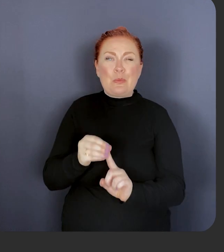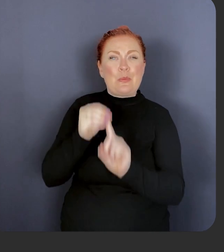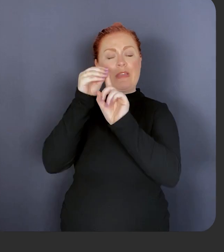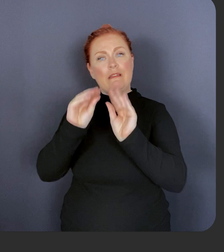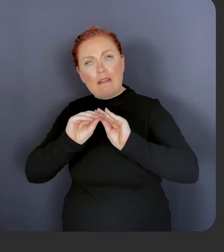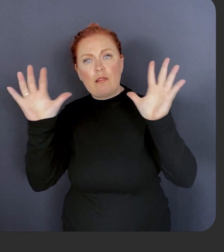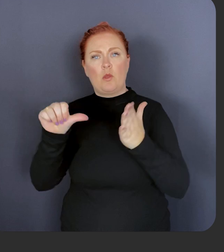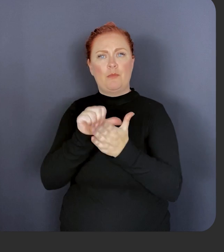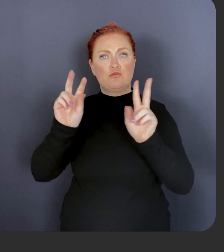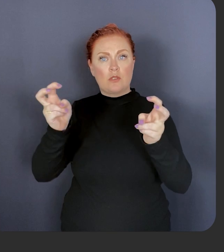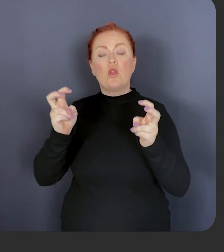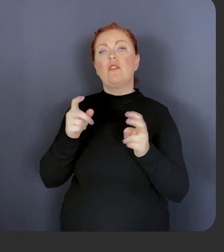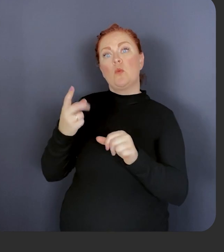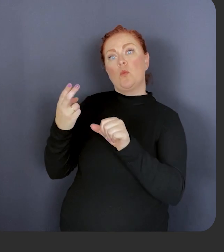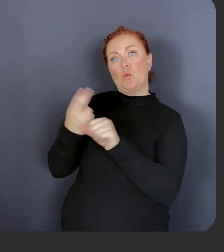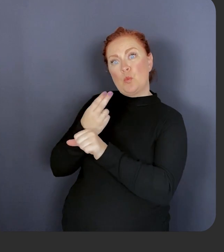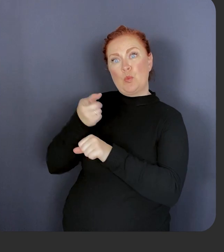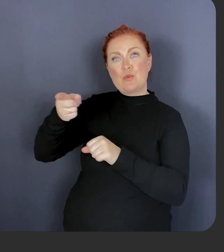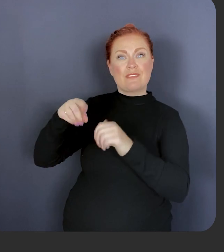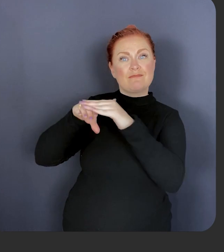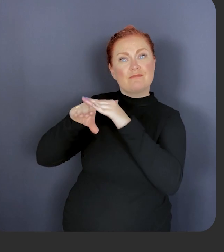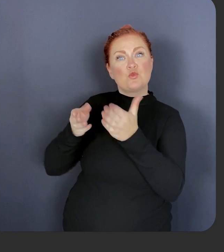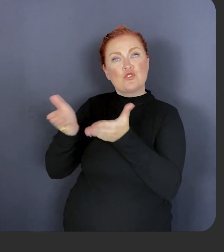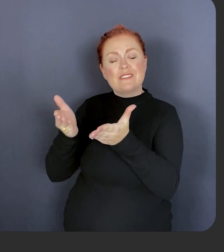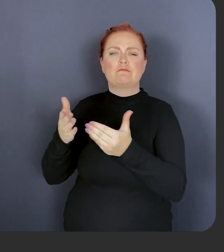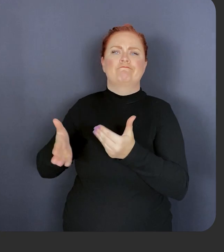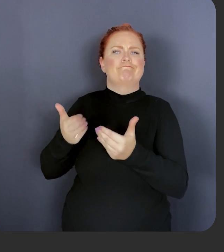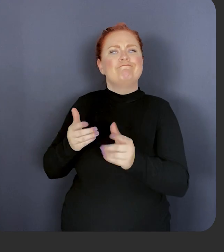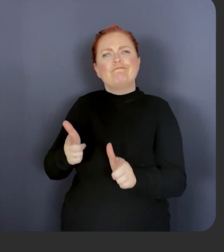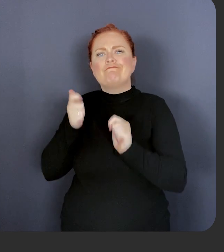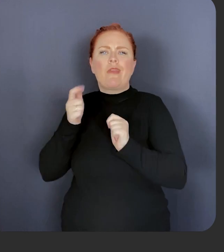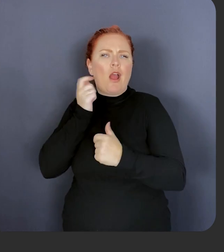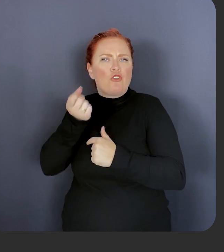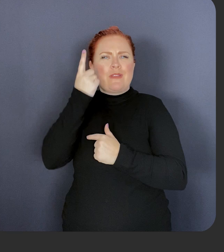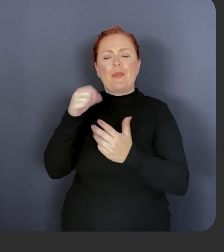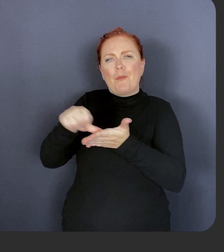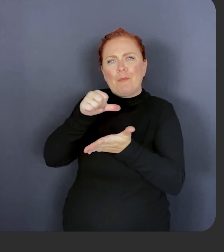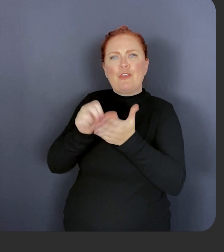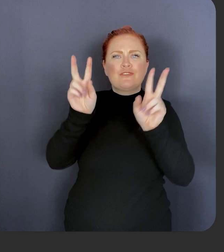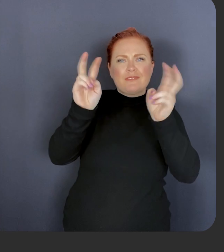helps users using A11Y services quickly understand a page title's content and purpose.